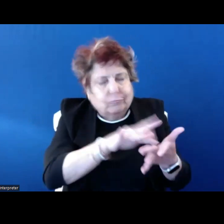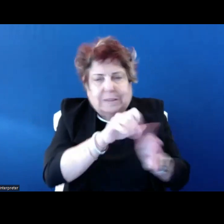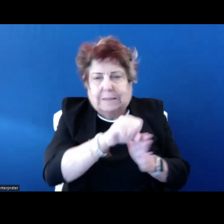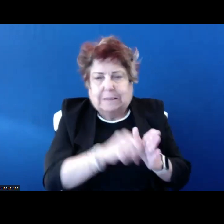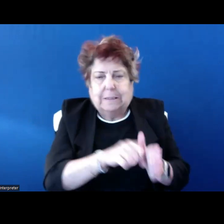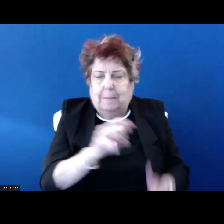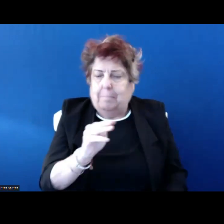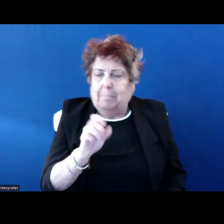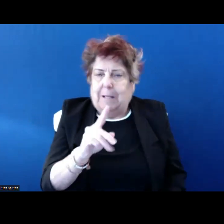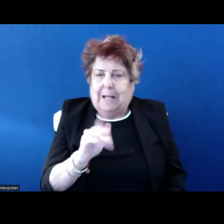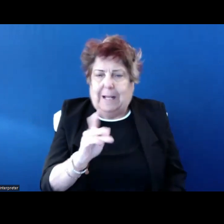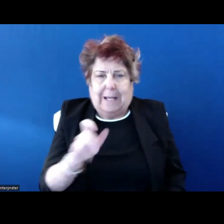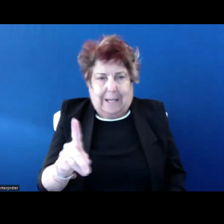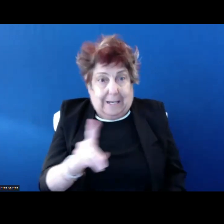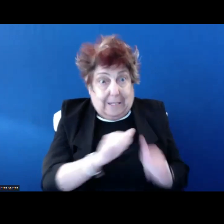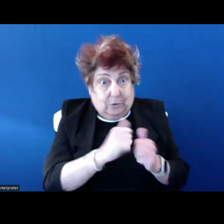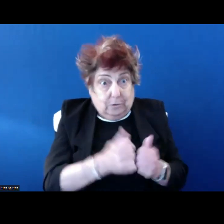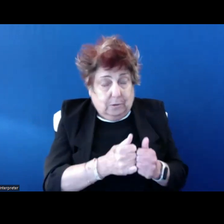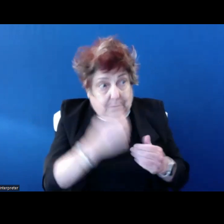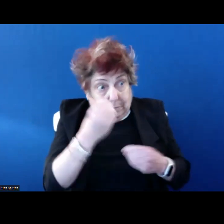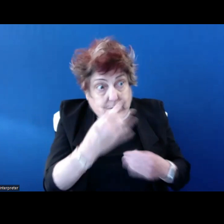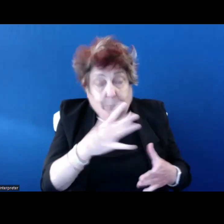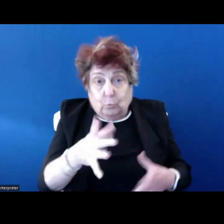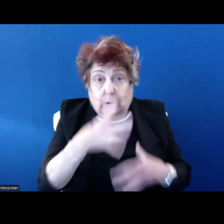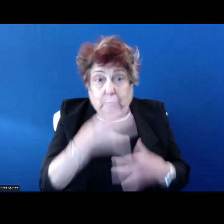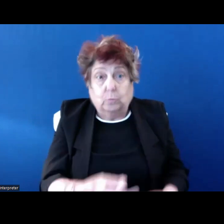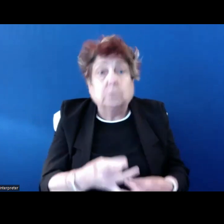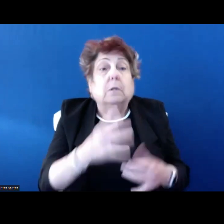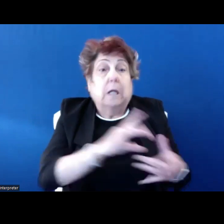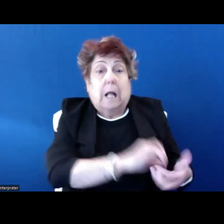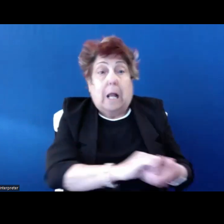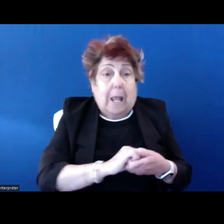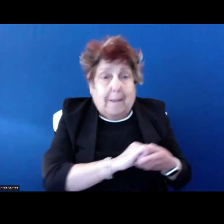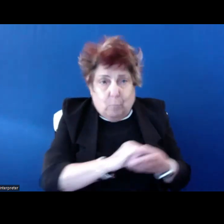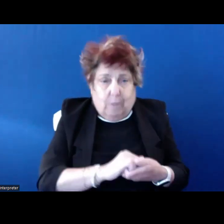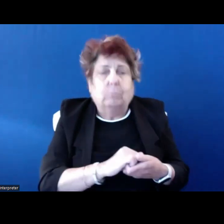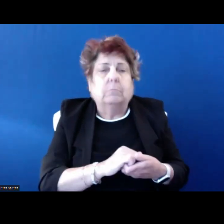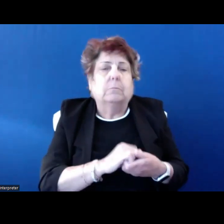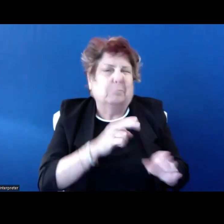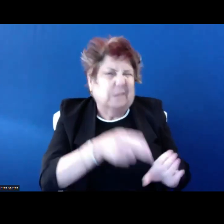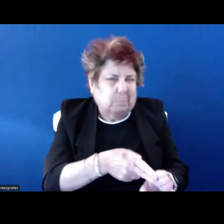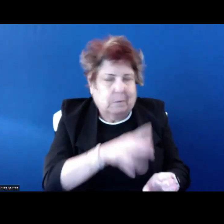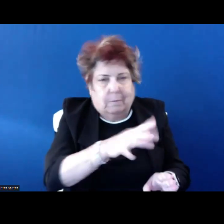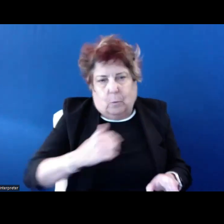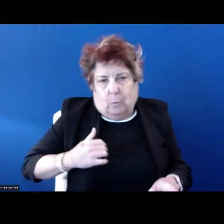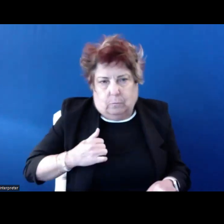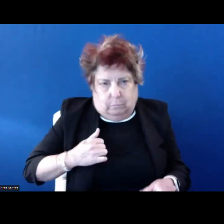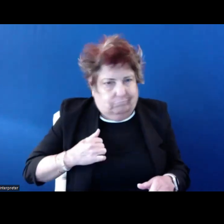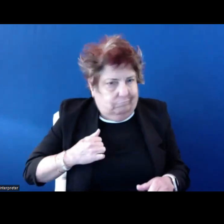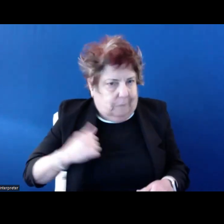and express your interest in collaborating and participating in their application if they are choosing to submit one,